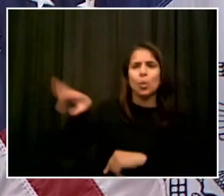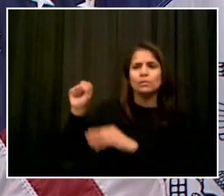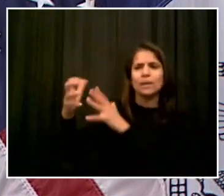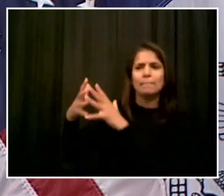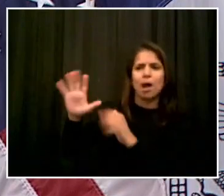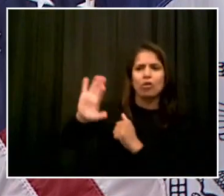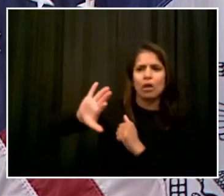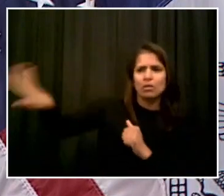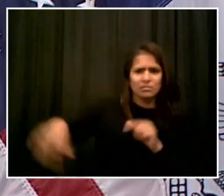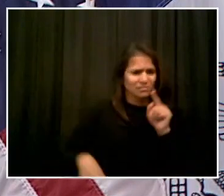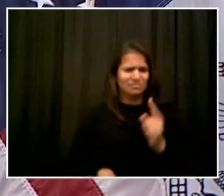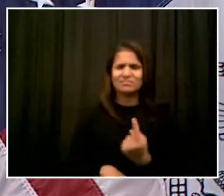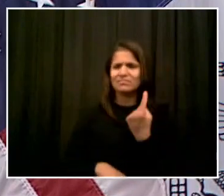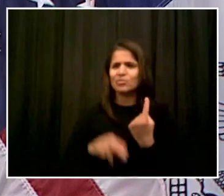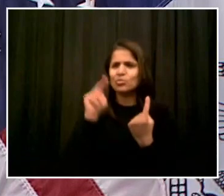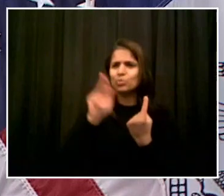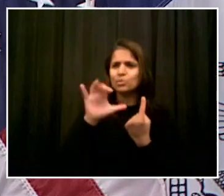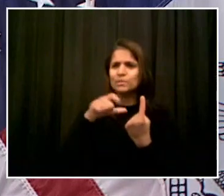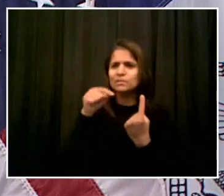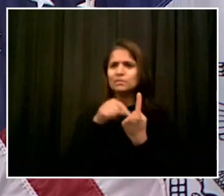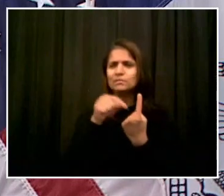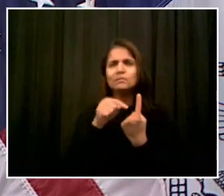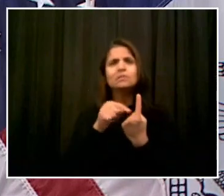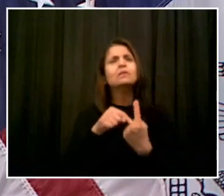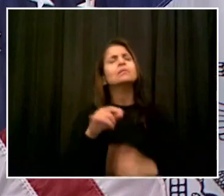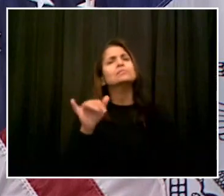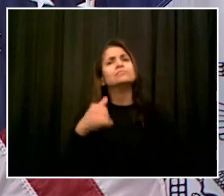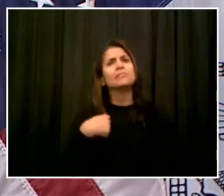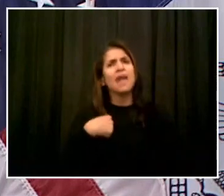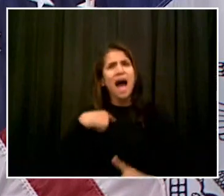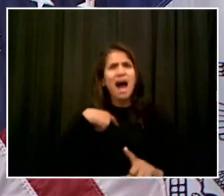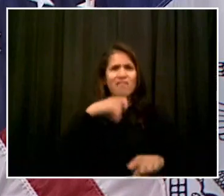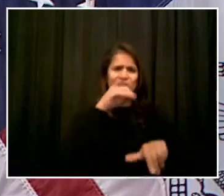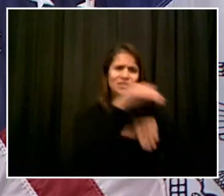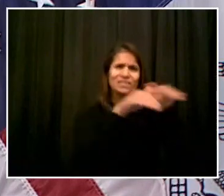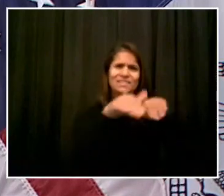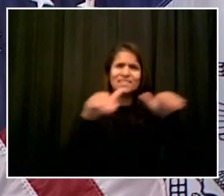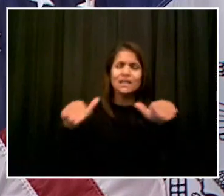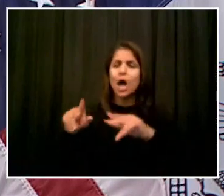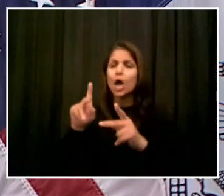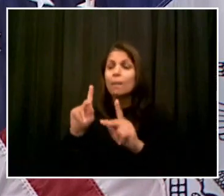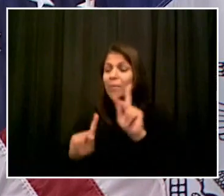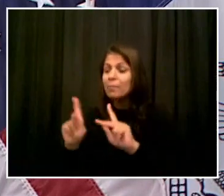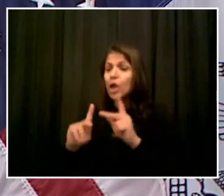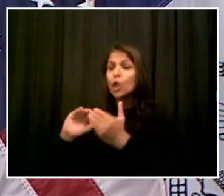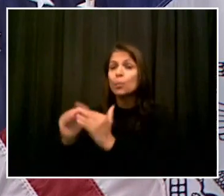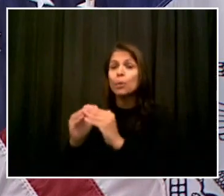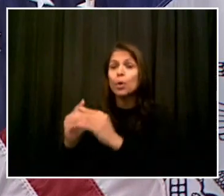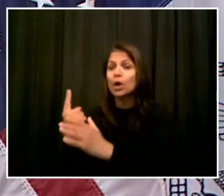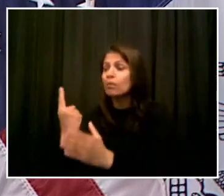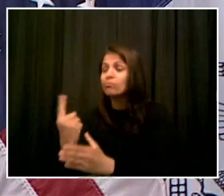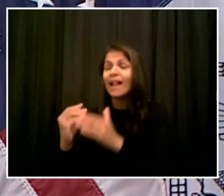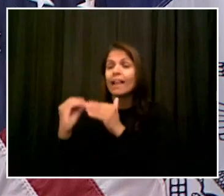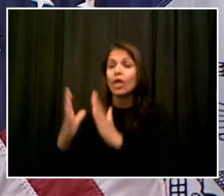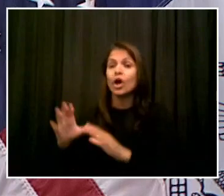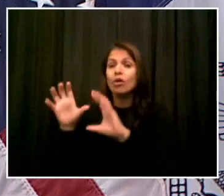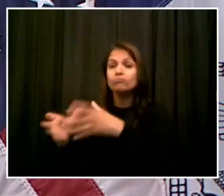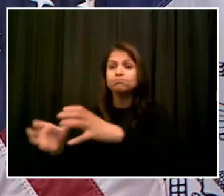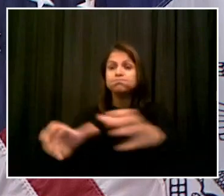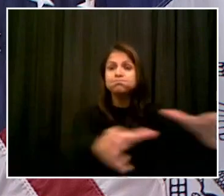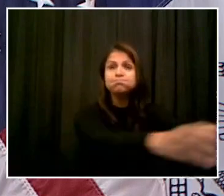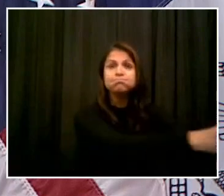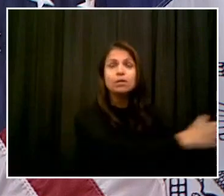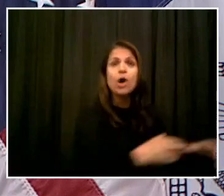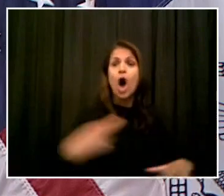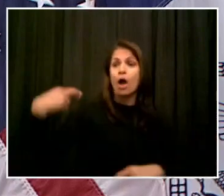NOW, I'M CALLING